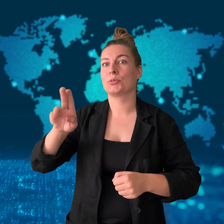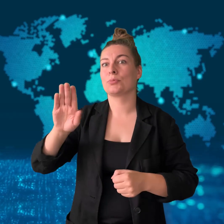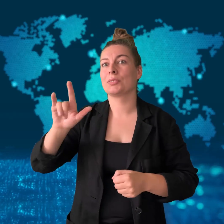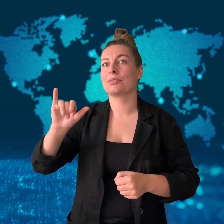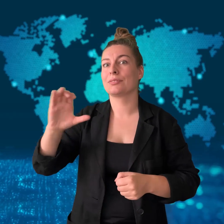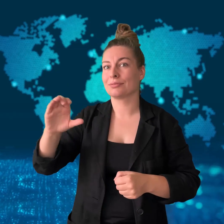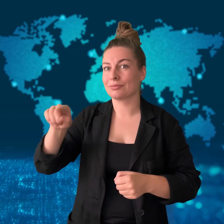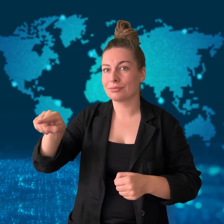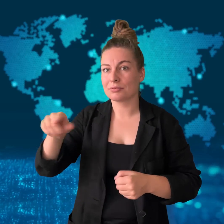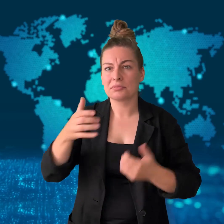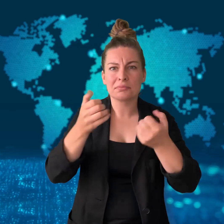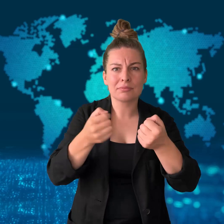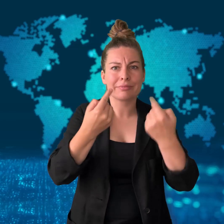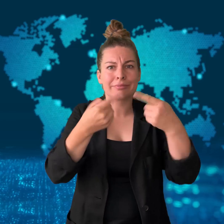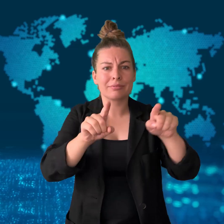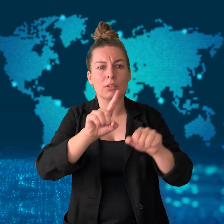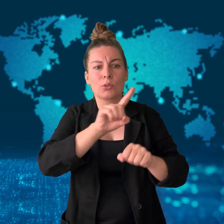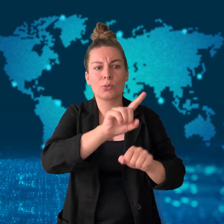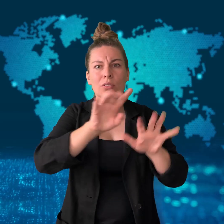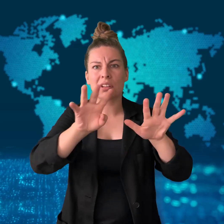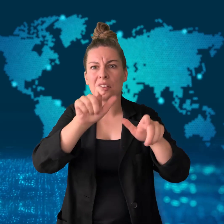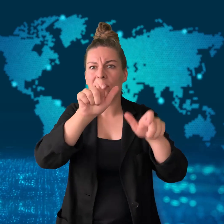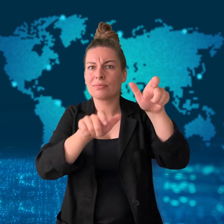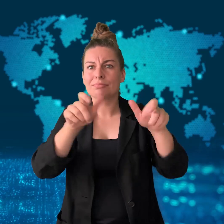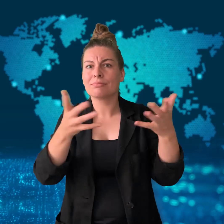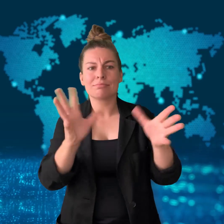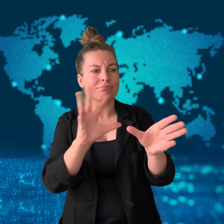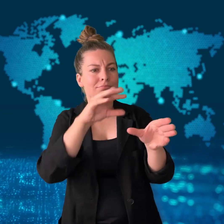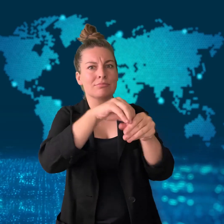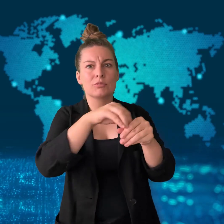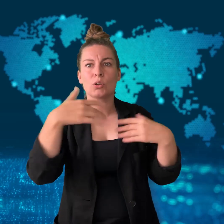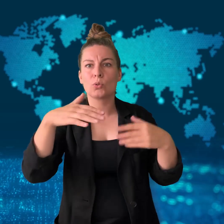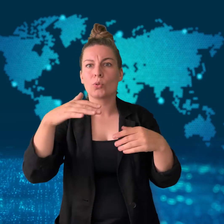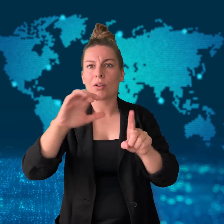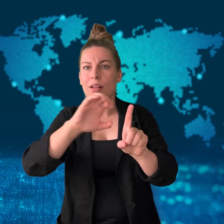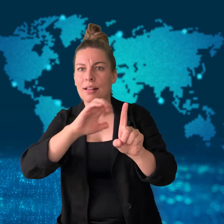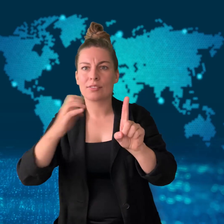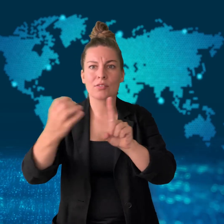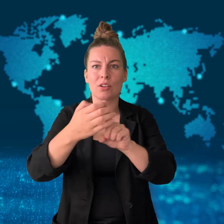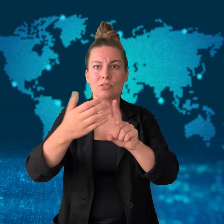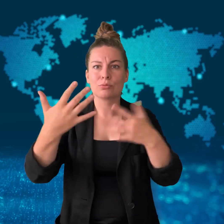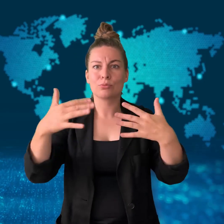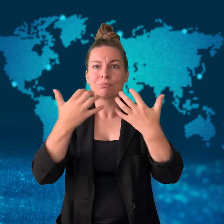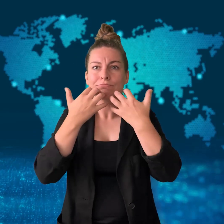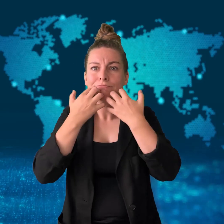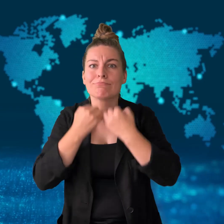19 of them were environmental activists.